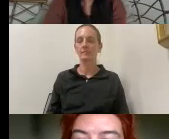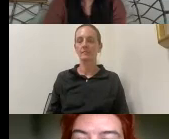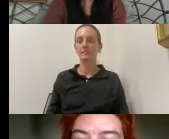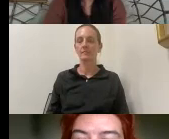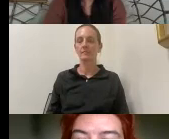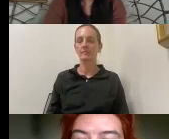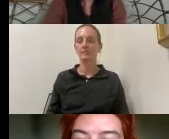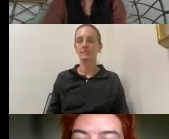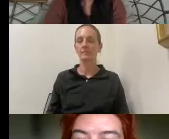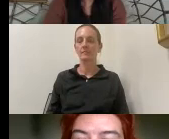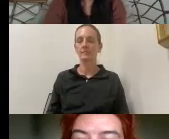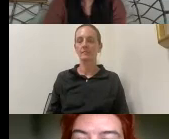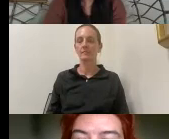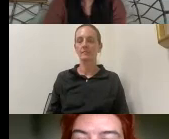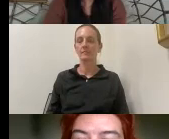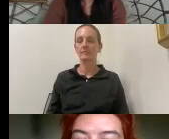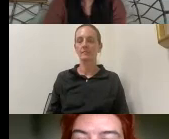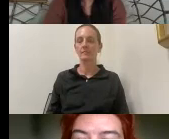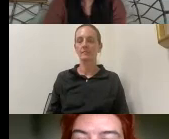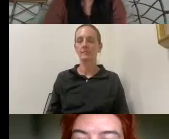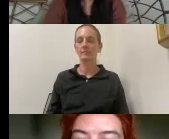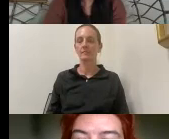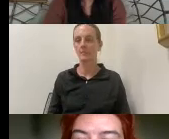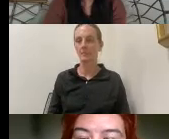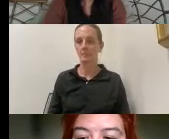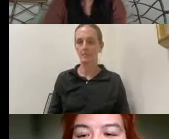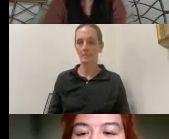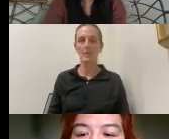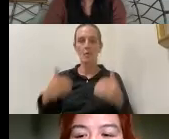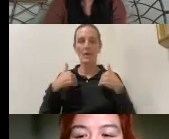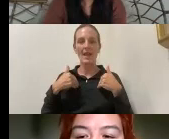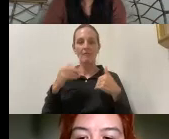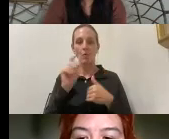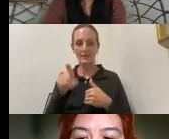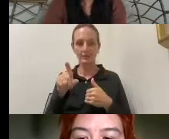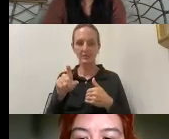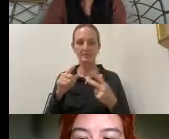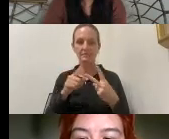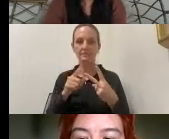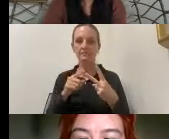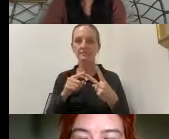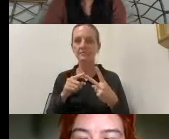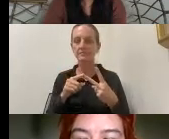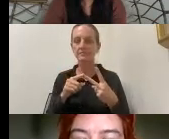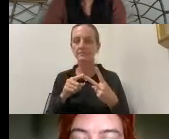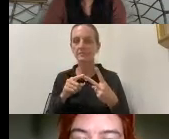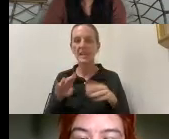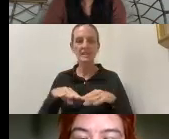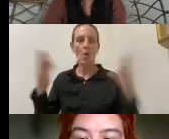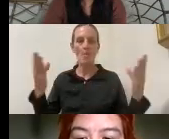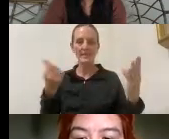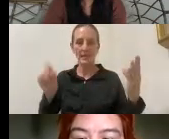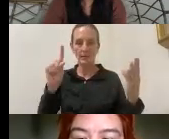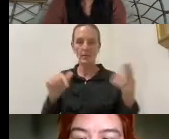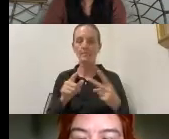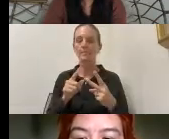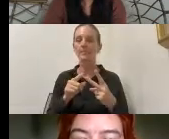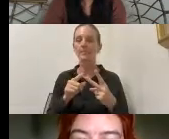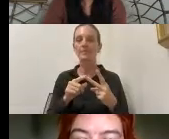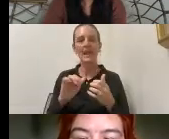It is for all four of you again and it's from Ren Roberts: how do you know community is